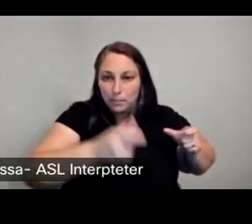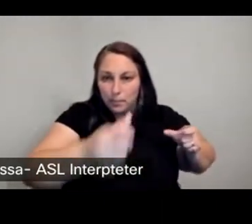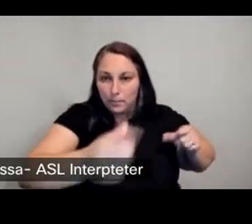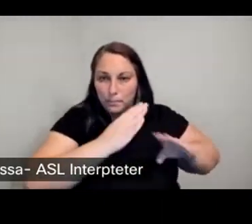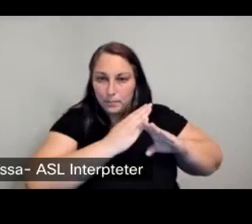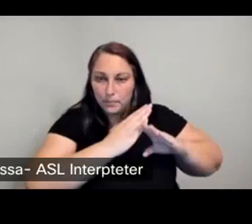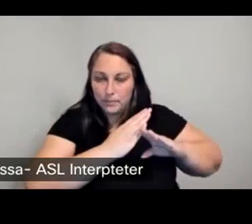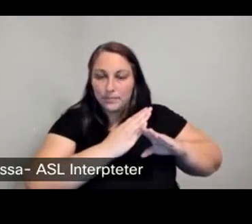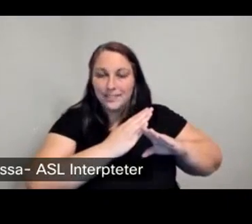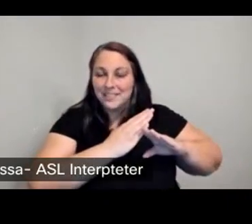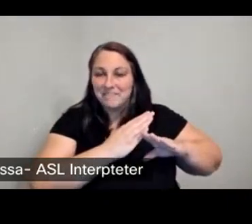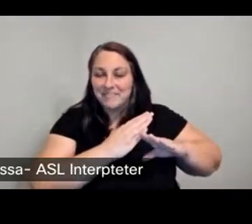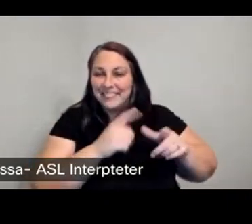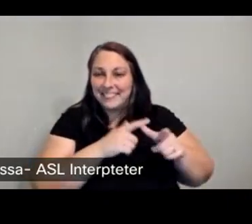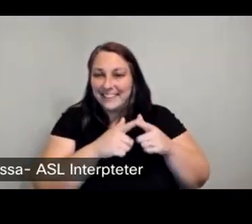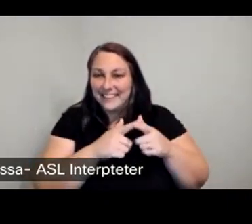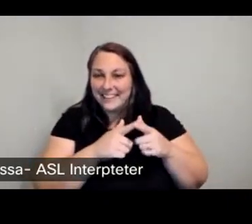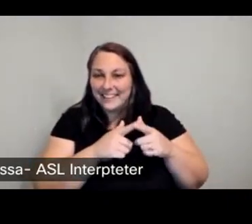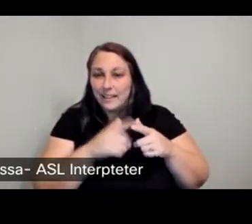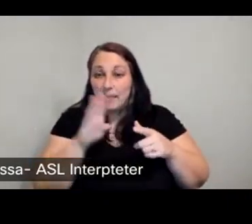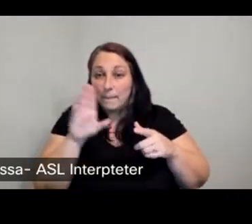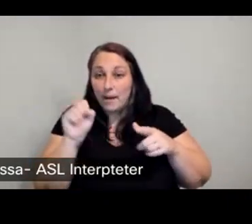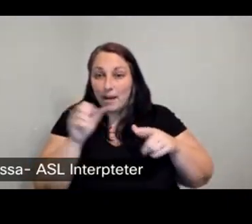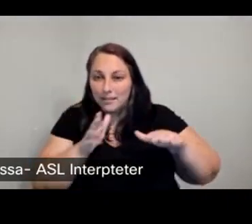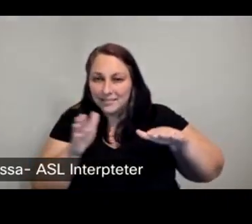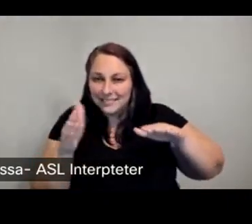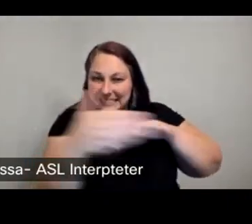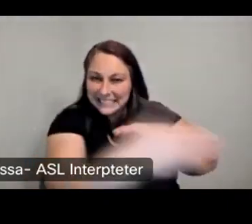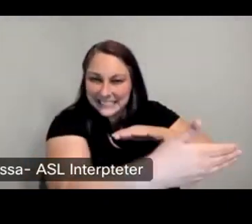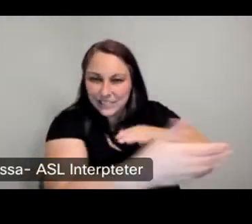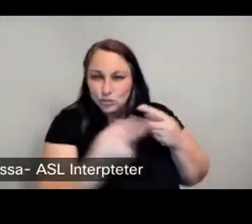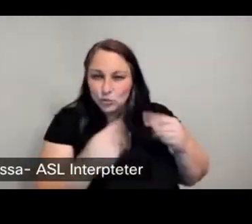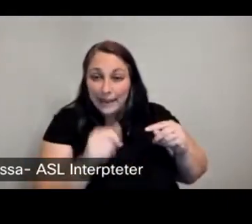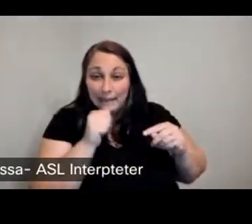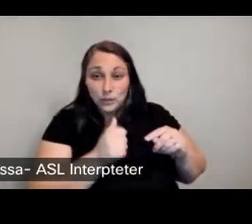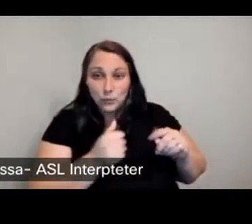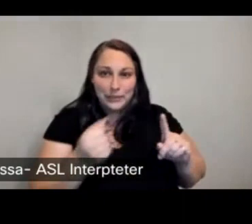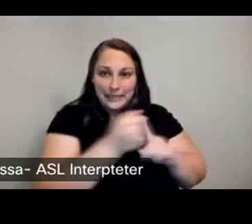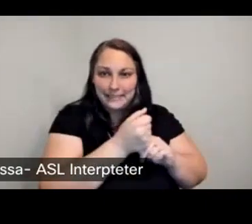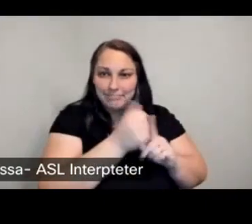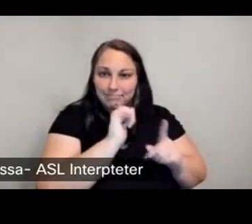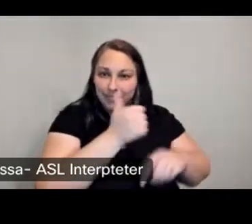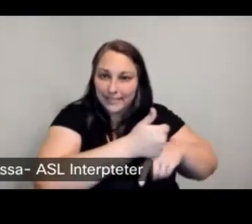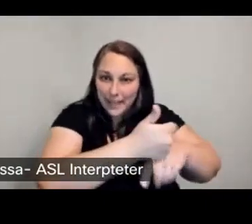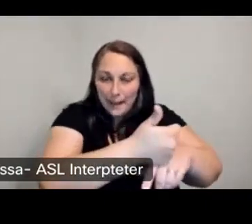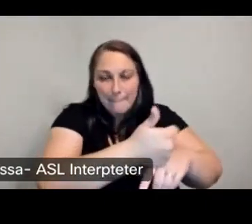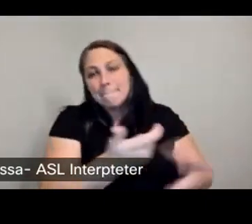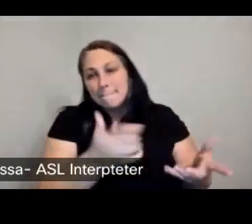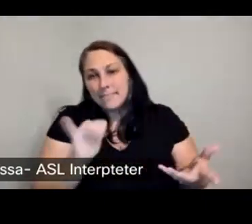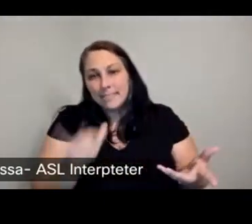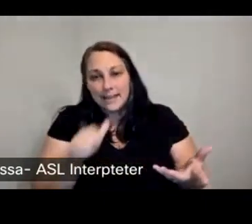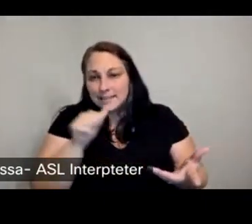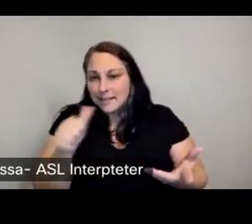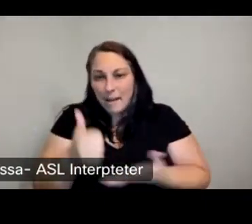help you right us making the turn and trying to align the bus again um so it's a very um